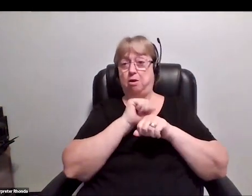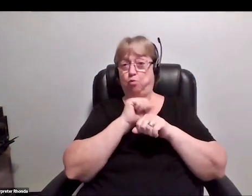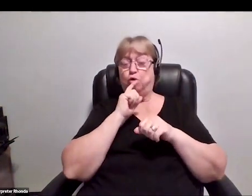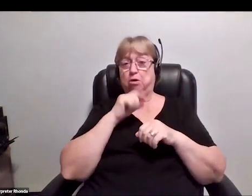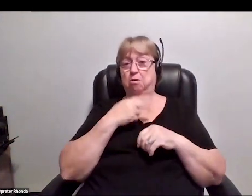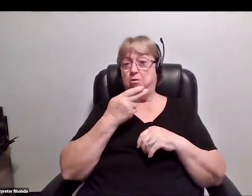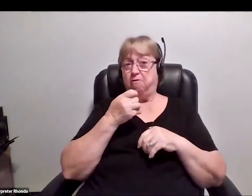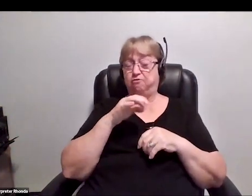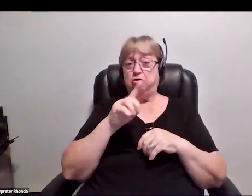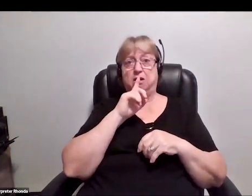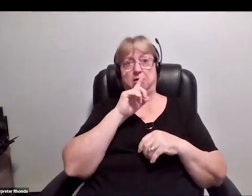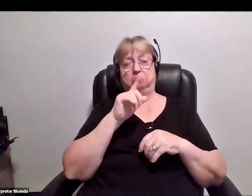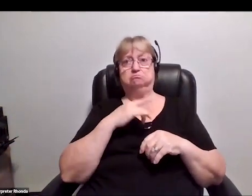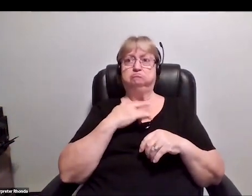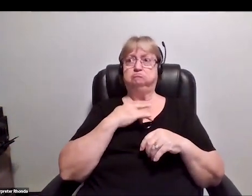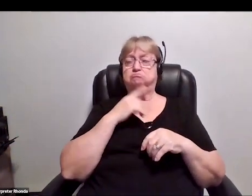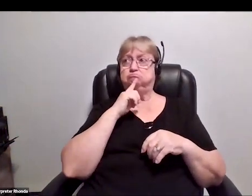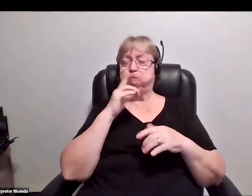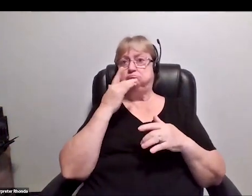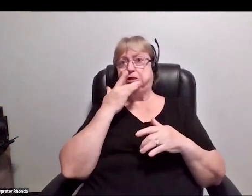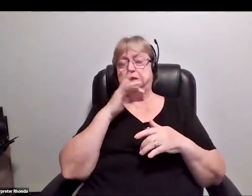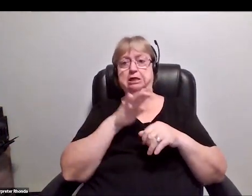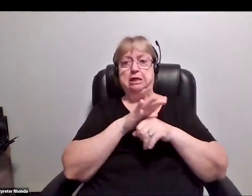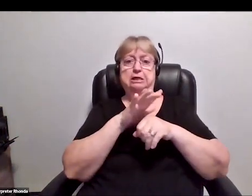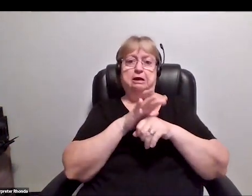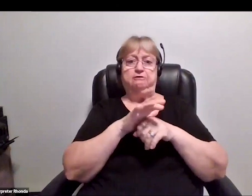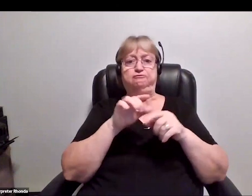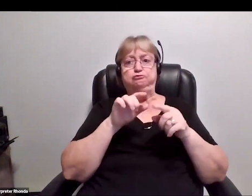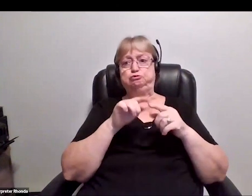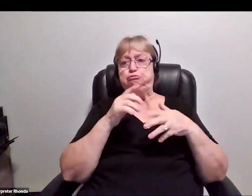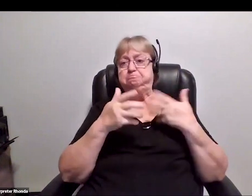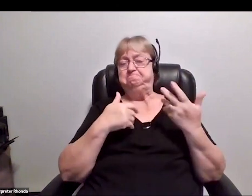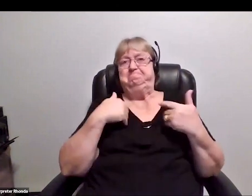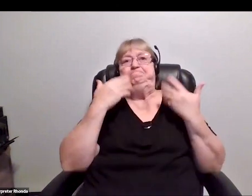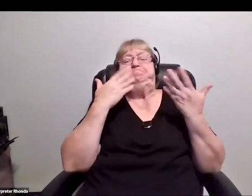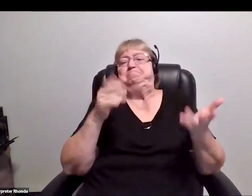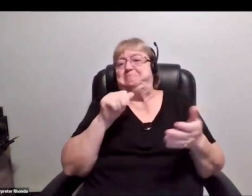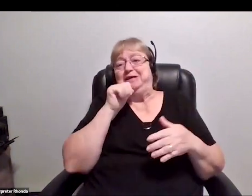I feel like I'm lucky enough to get to, I don't know, it doesn't even feel like a job sometimes.